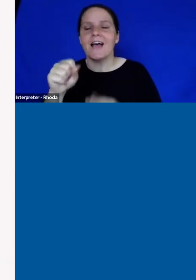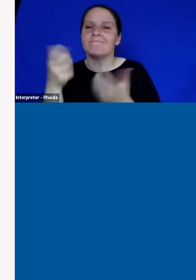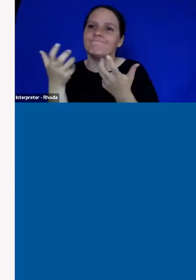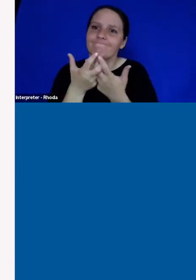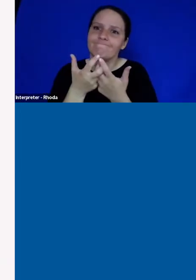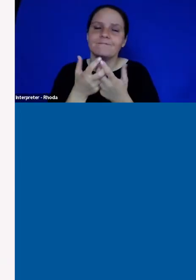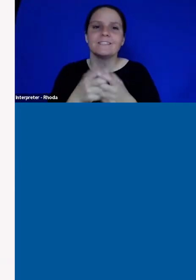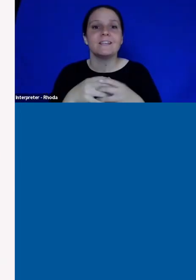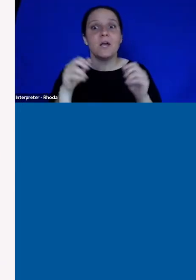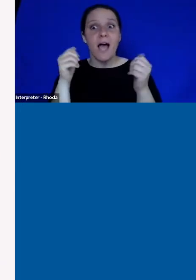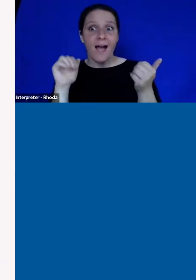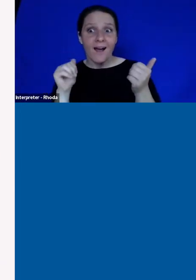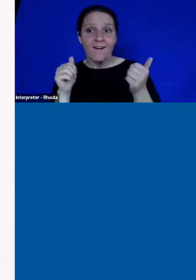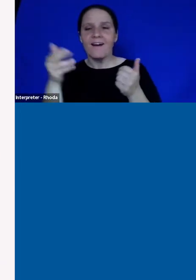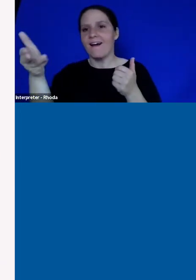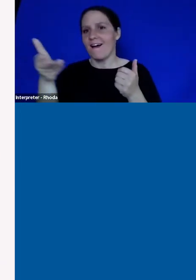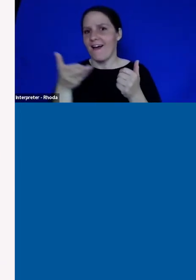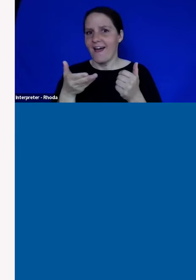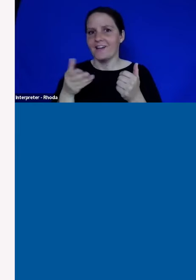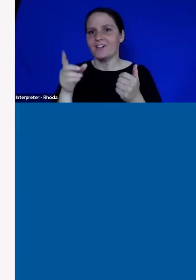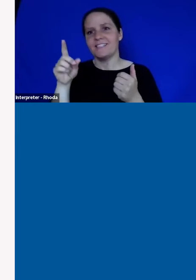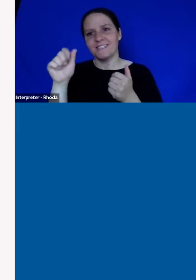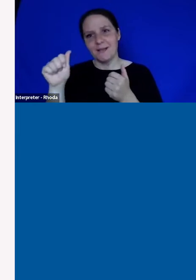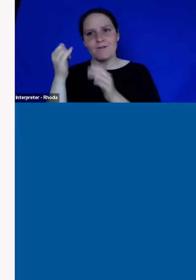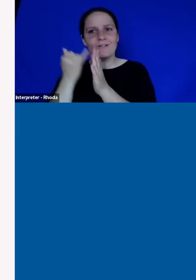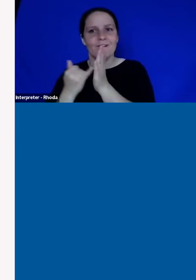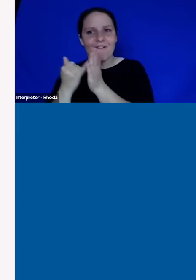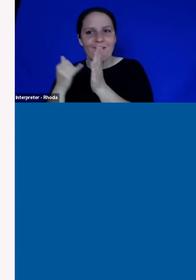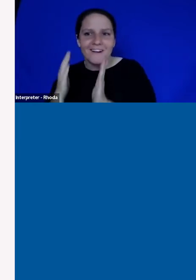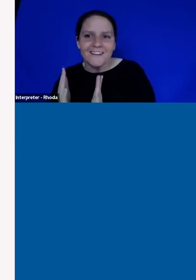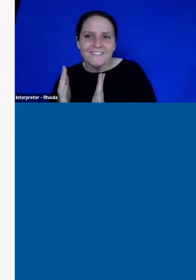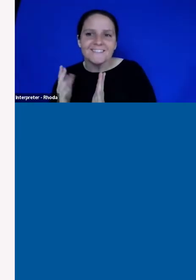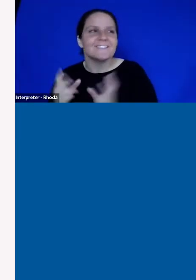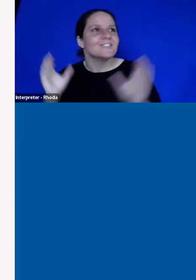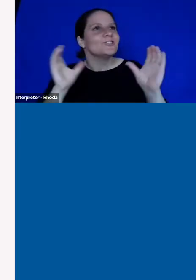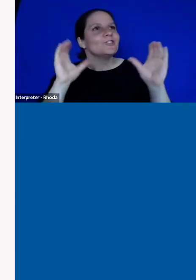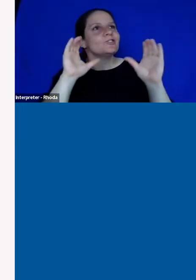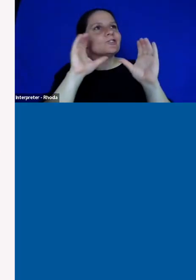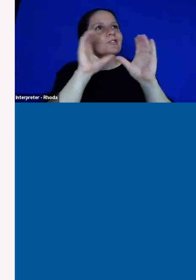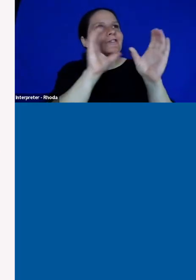for multiple clients before. Search for series that are inclusive. Adobe Stock's getting a little better